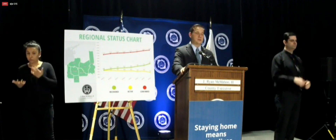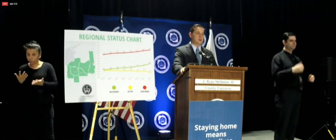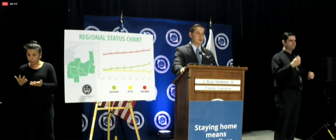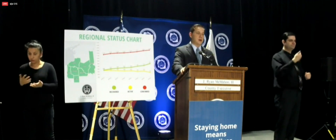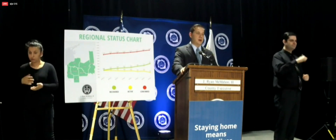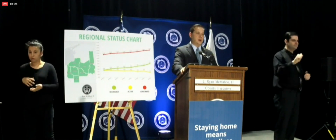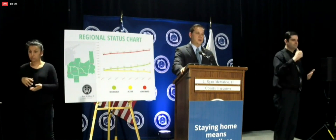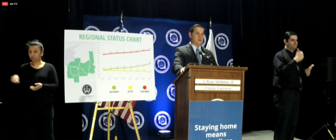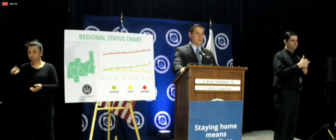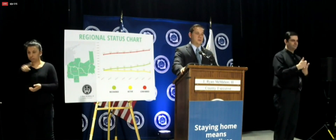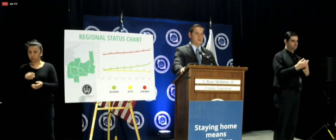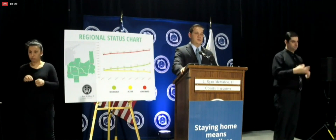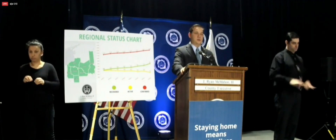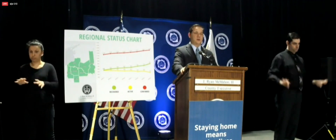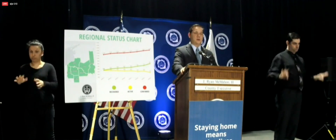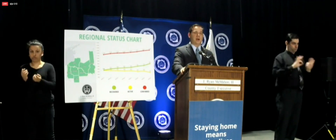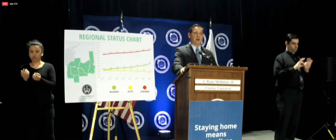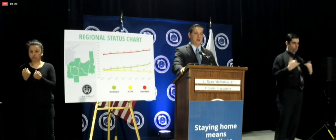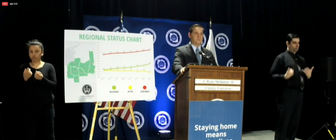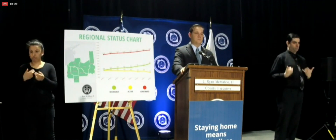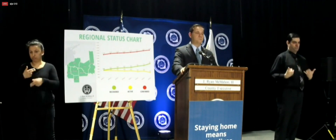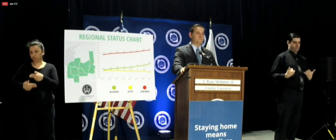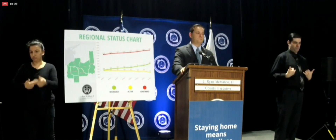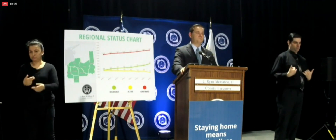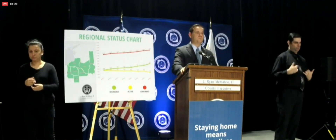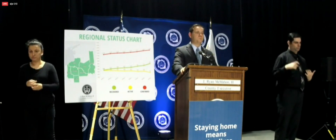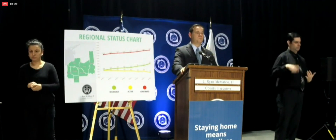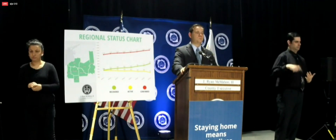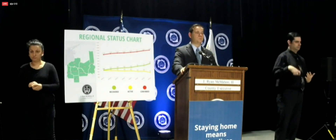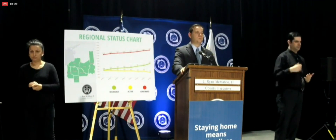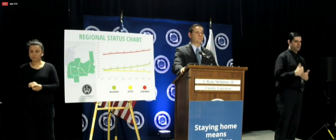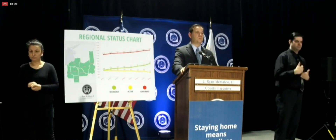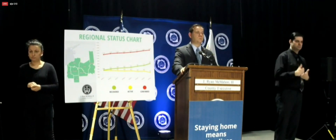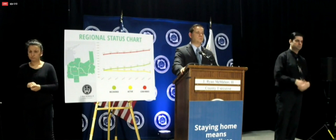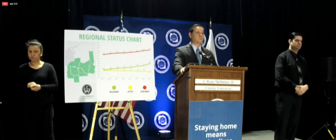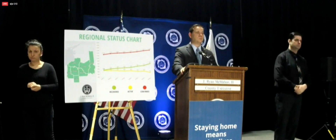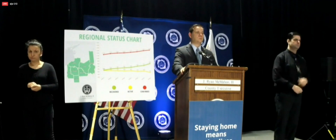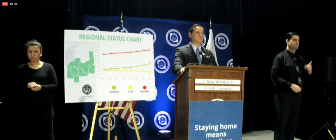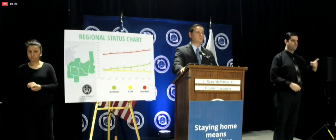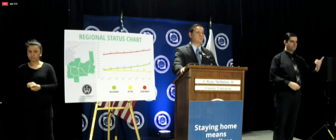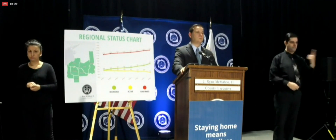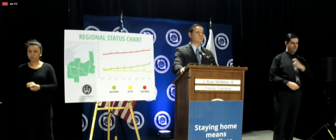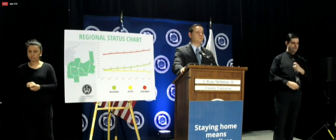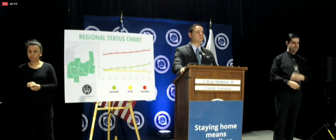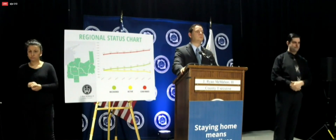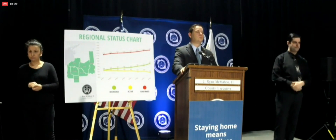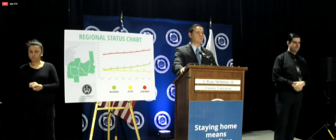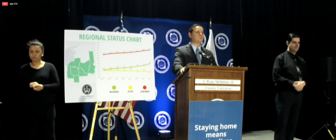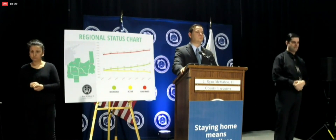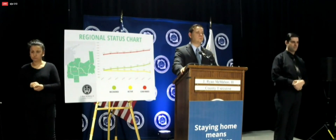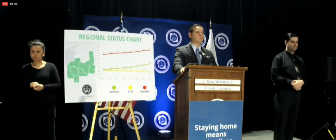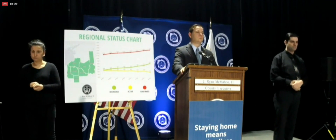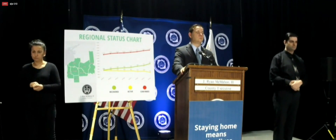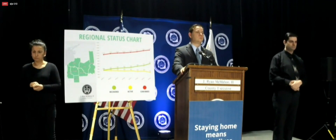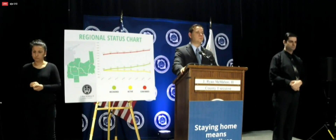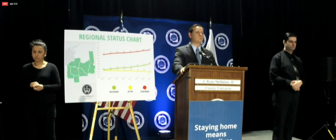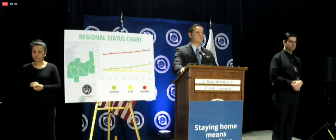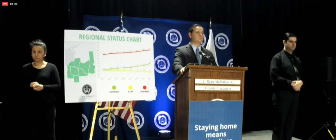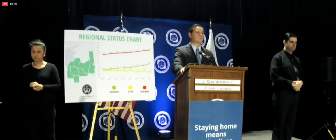WORK ON THIS, CERTAINLY, I HOPE THAT CERTAINLY ANY HELP IS APPRECIATED RECOGNIZING THE SPECIAL ROLE IS CERTAINLY MERITED. YOU SAID YESTERDAY THAT